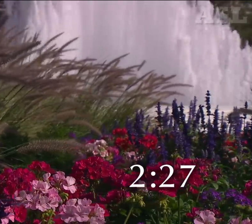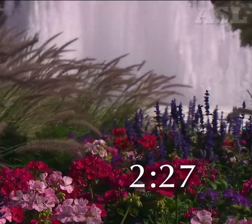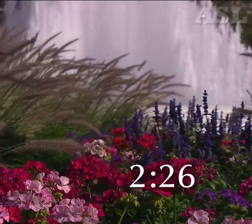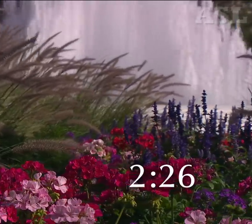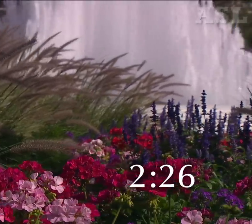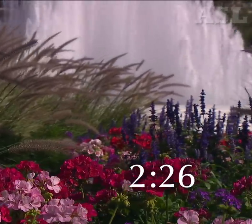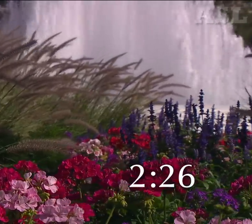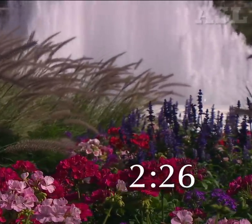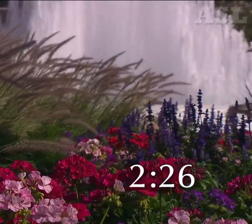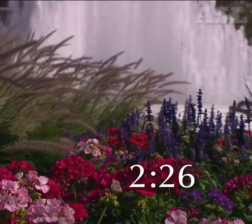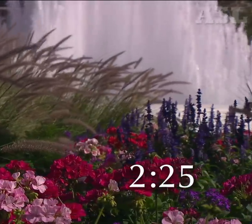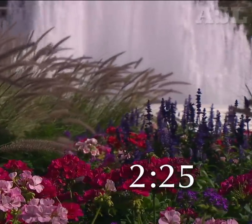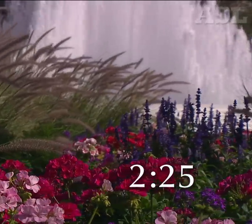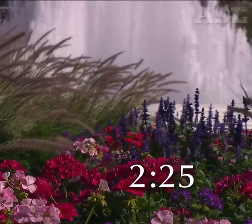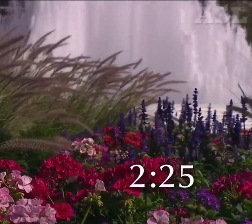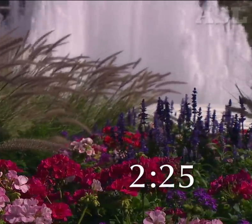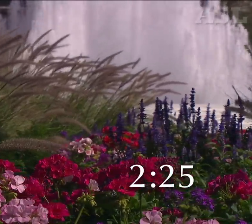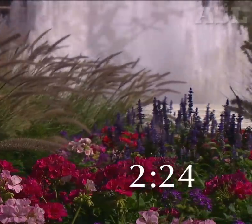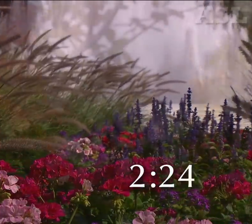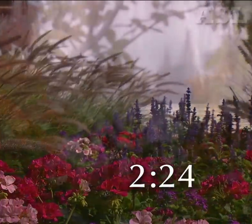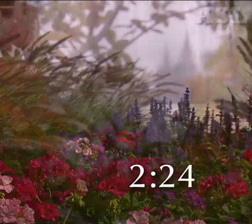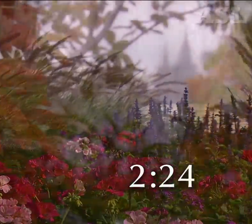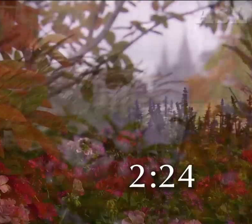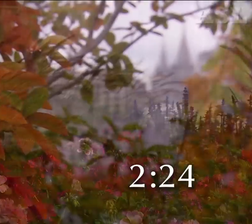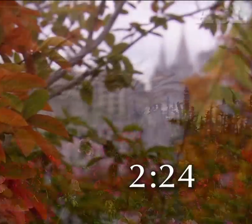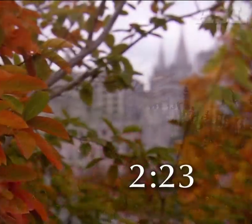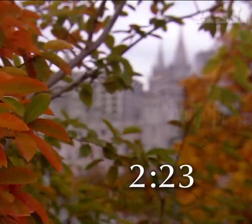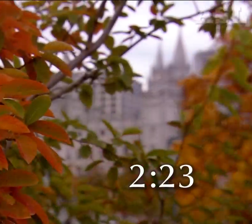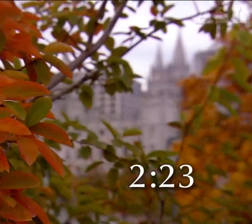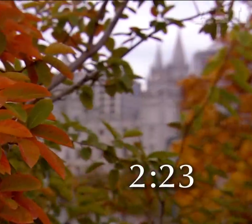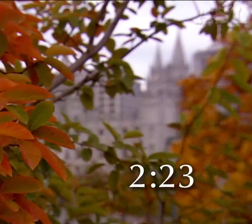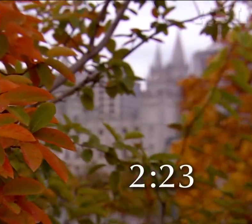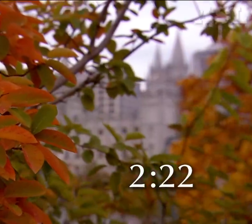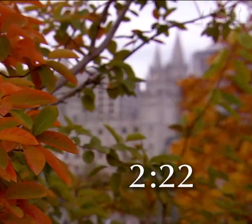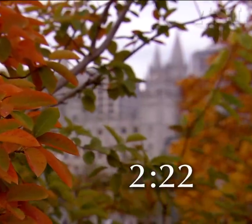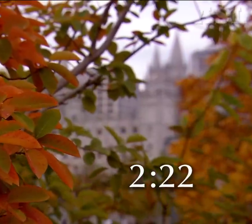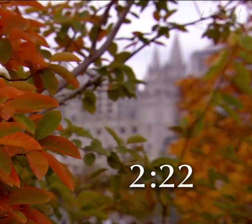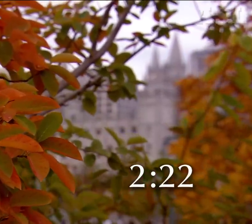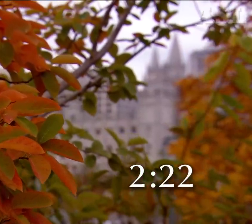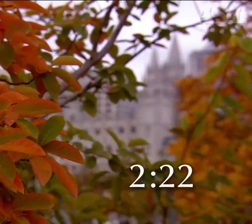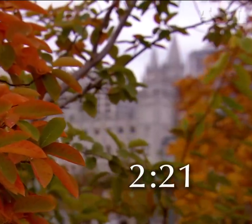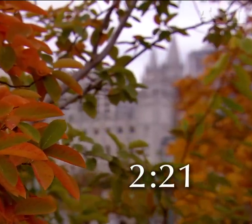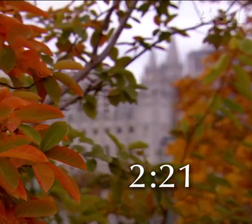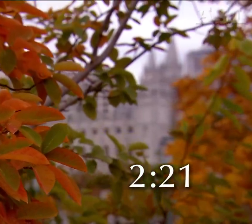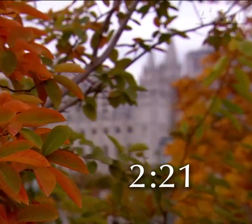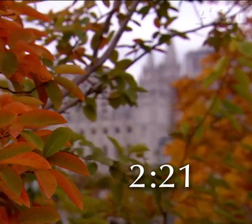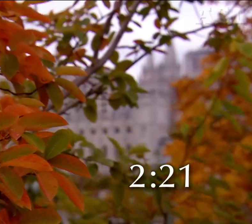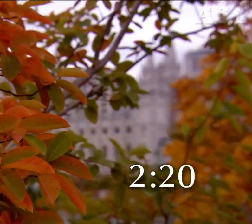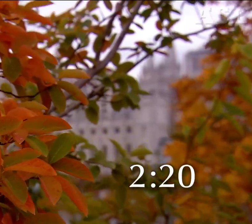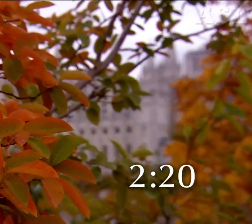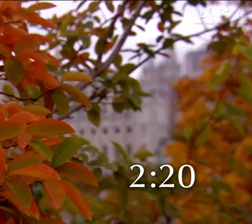THIS IS THE ENGLISH CLOSED CAPTION CHANNEL OF THE CHURCH OF JESUS CHRIST OF LATTER-DAY SAINTS.